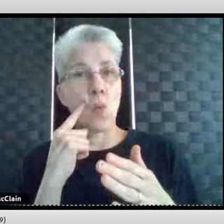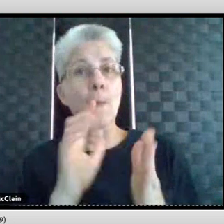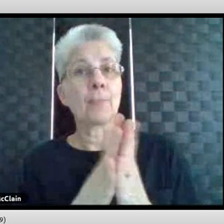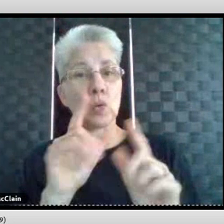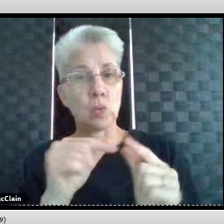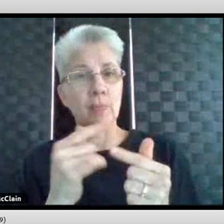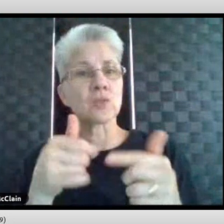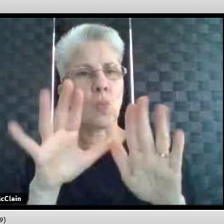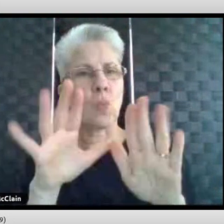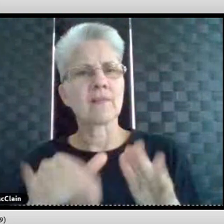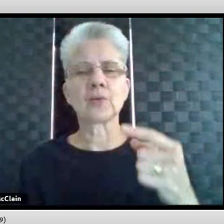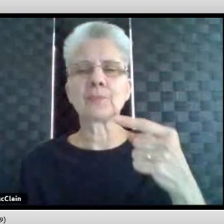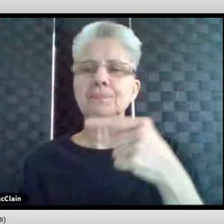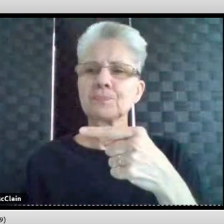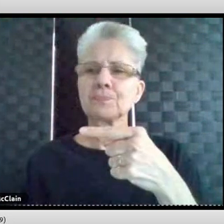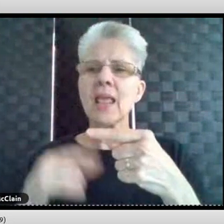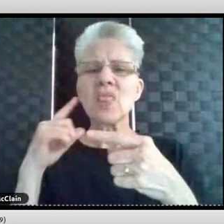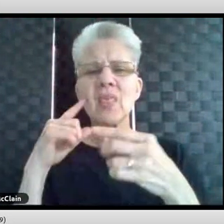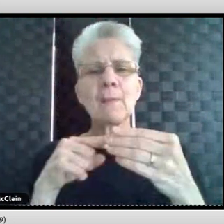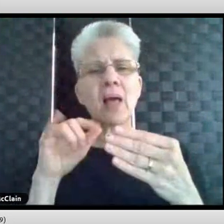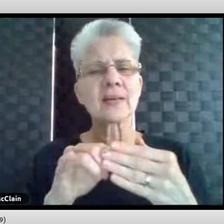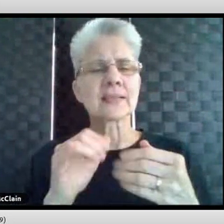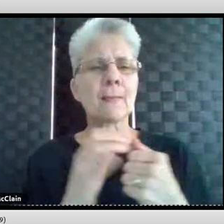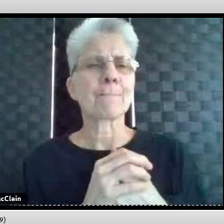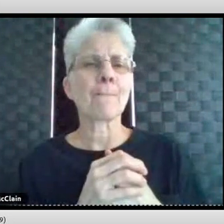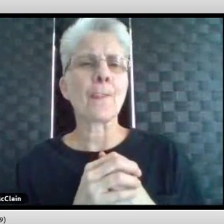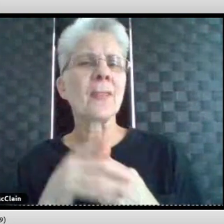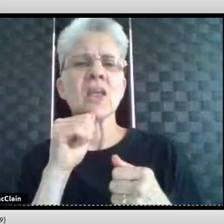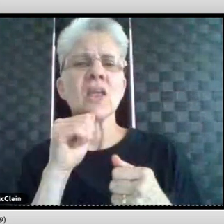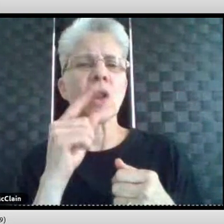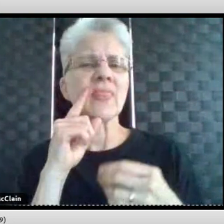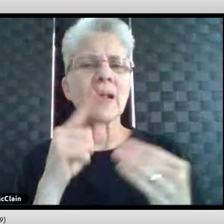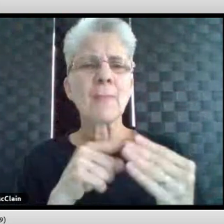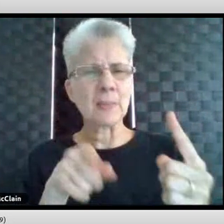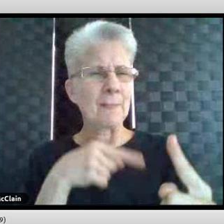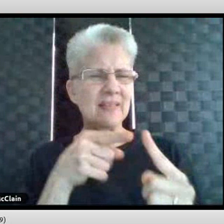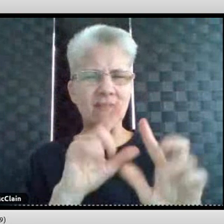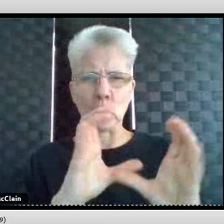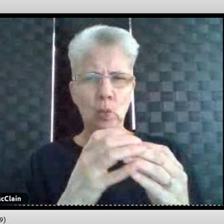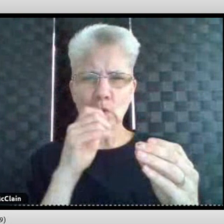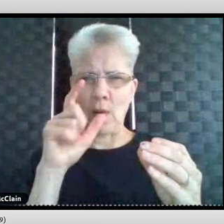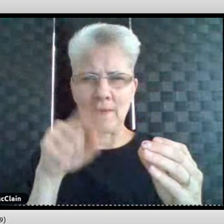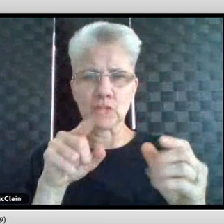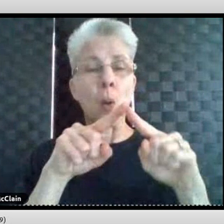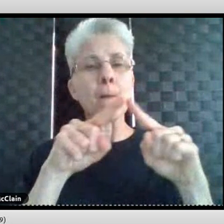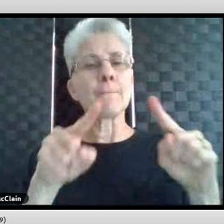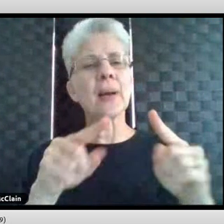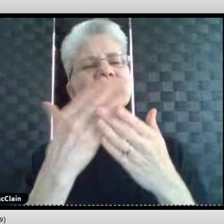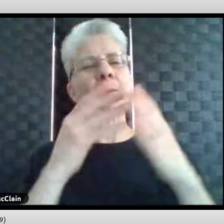So let's think about this a little bit. You don't have to think about specific groups, but what are some of the categories